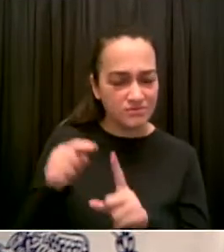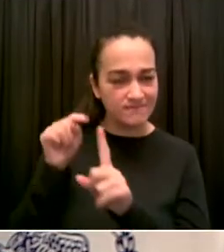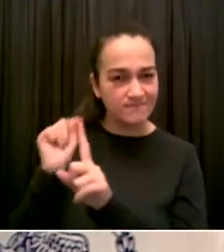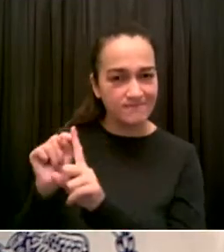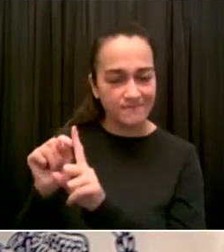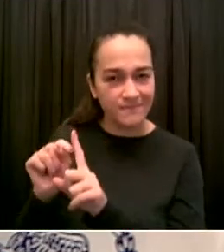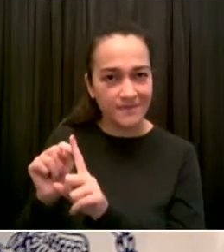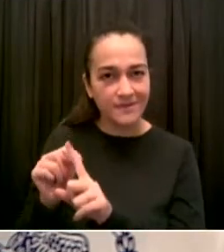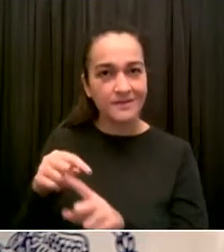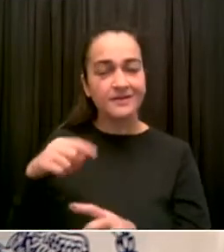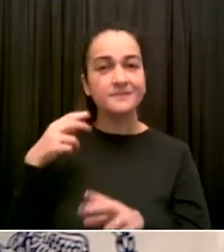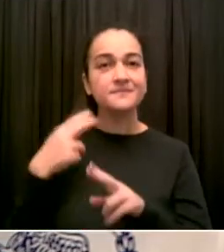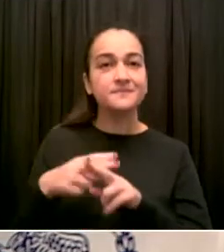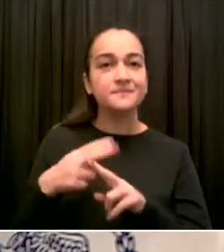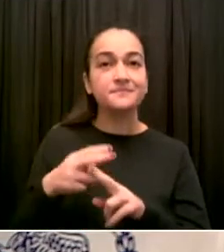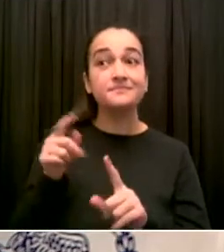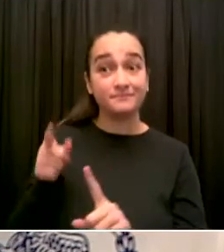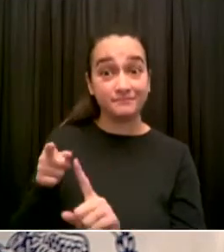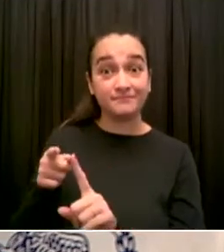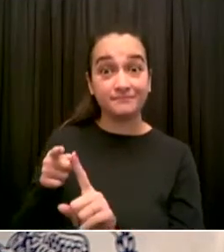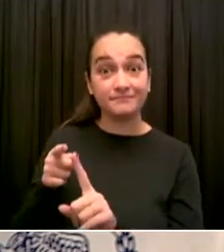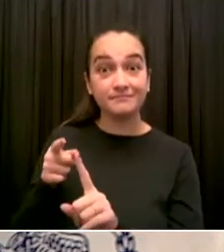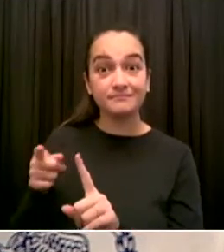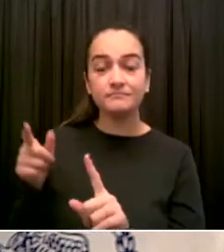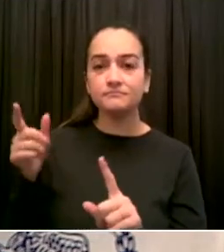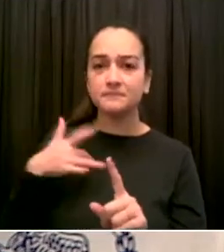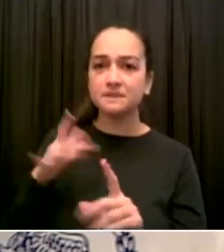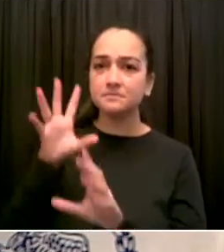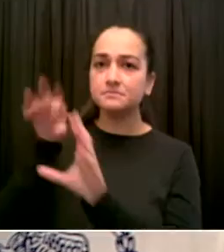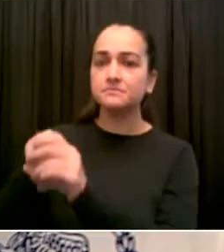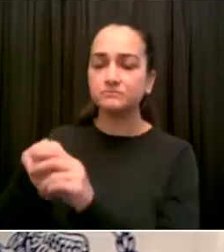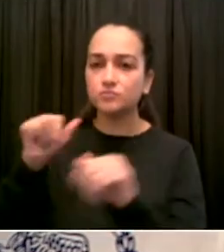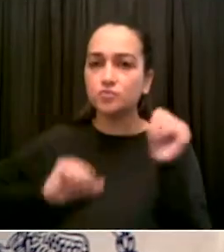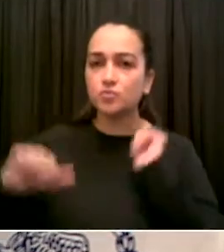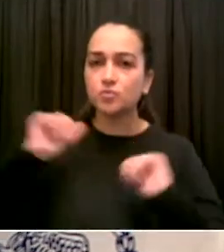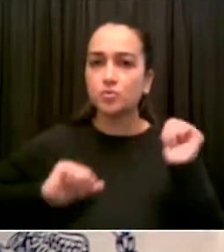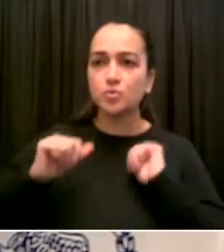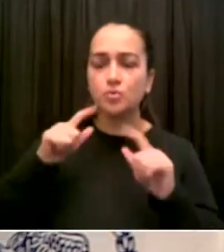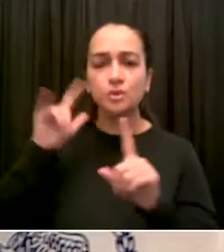CITY. SHE HAS THE DISTINCTION OF BEING THE STAR OF ONE OF THE